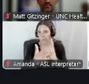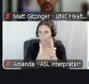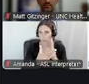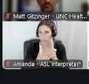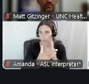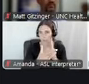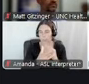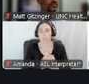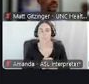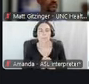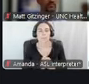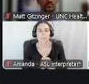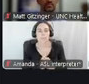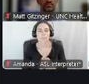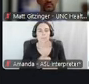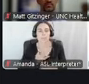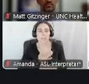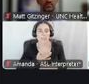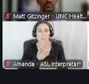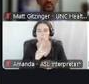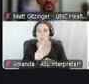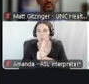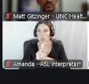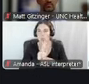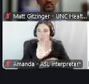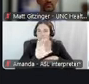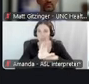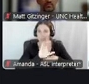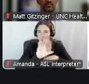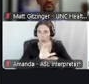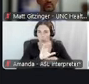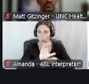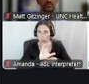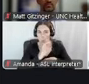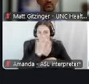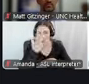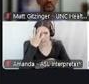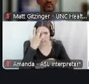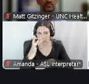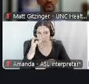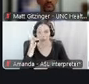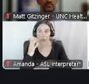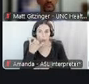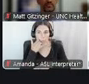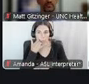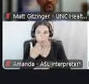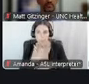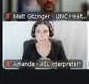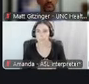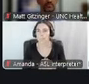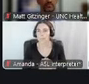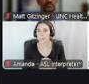Please make sure that you are using a computer or smartphone, connected to the internet,